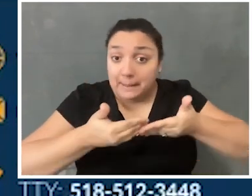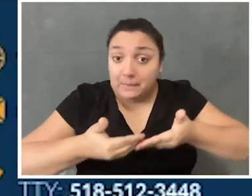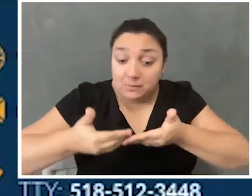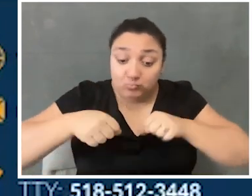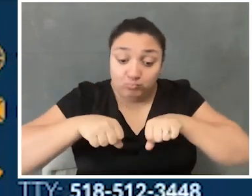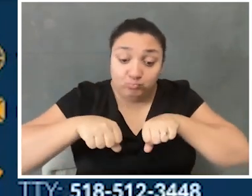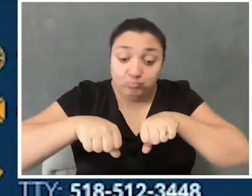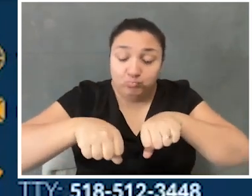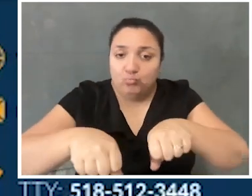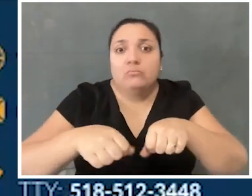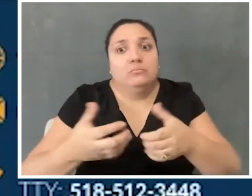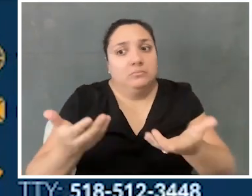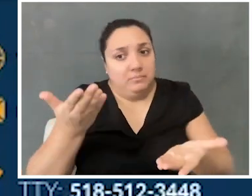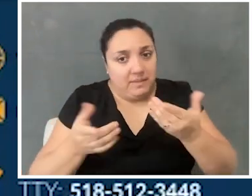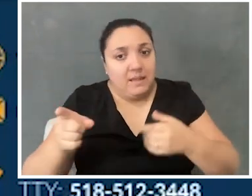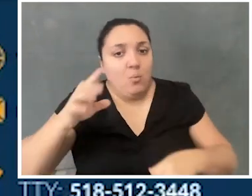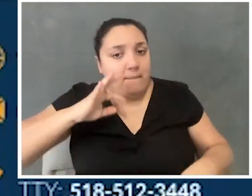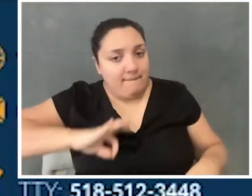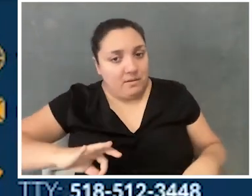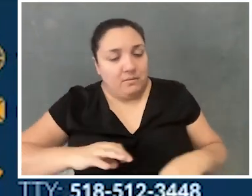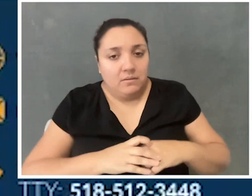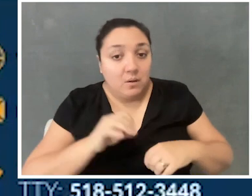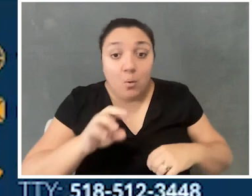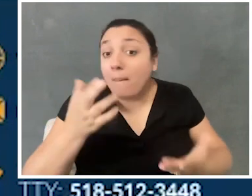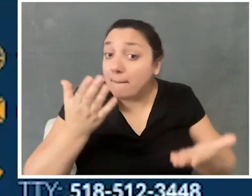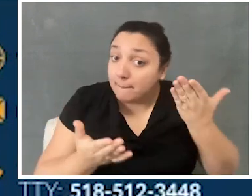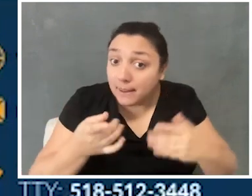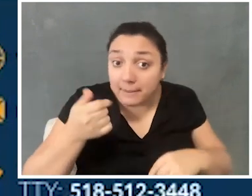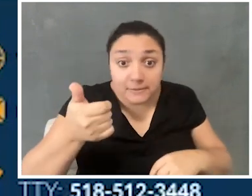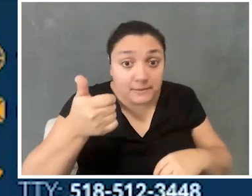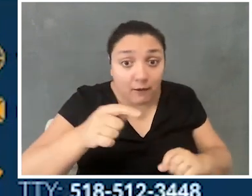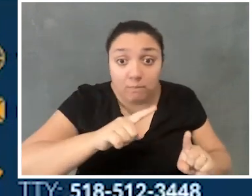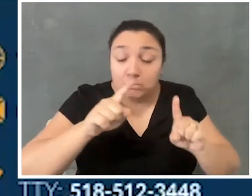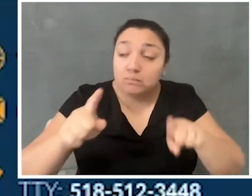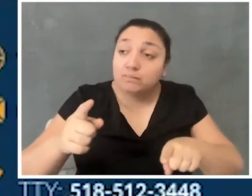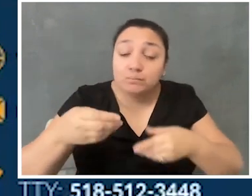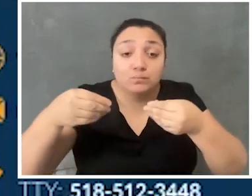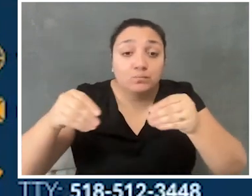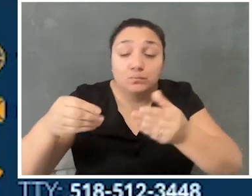As well as anybody who is coming from a grocery store and pulling a cart, bringing their groceries home.